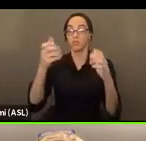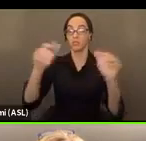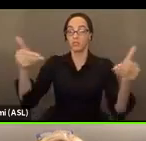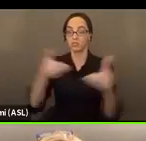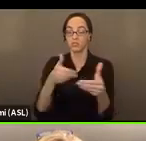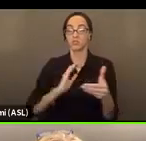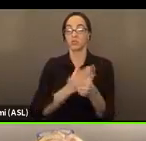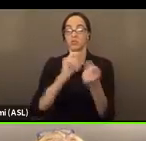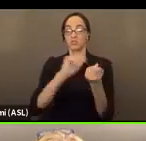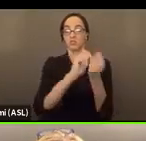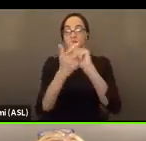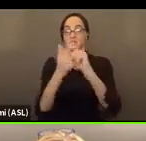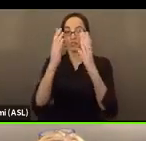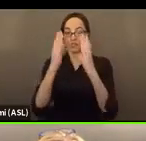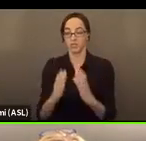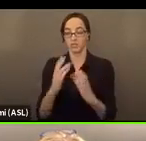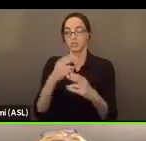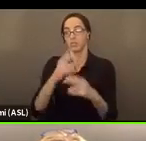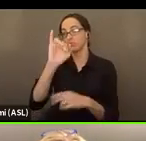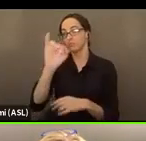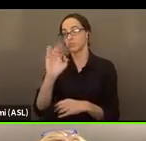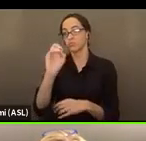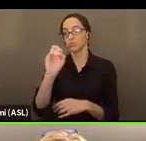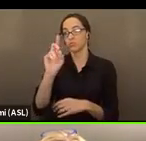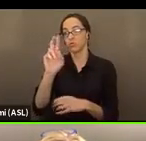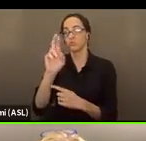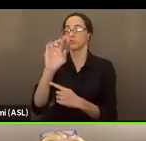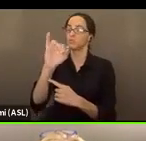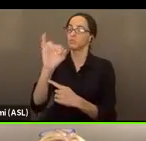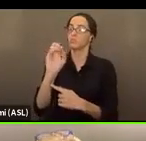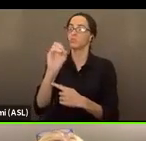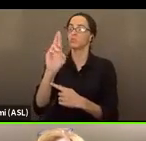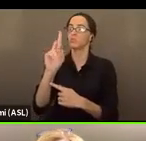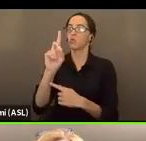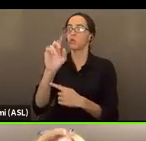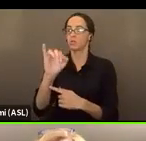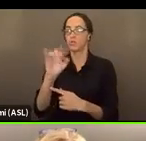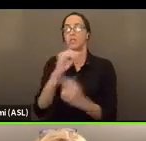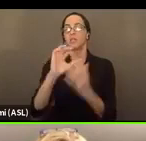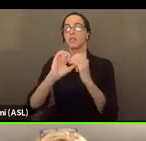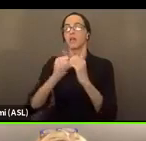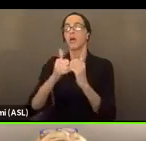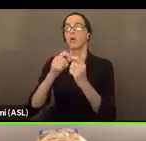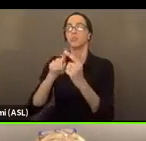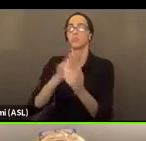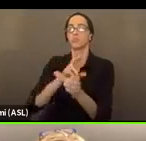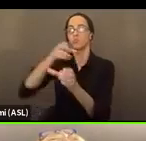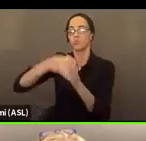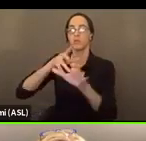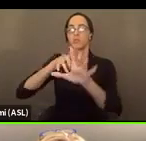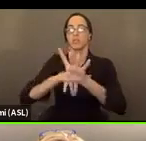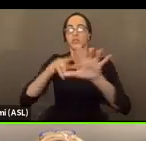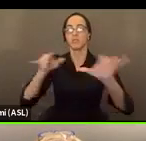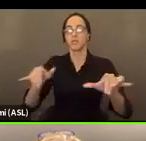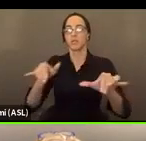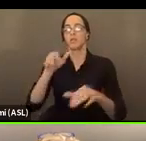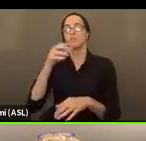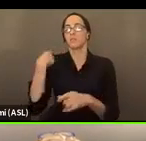provide some instructions on how to join the some simultaneous spanish translation so barracayos